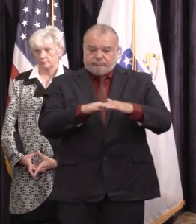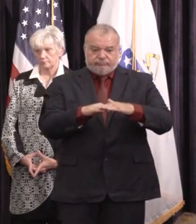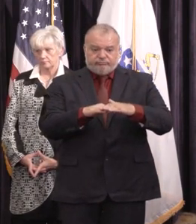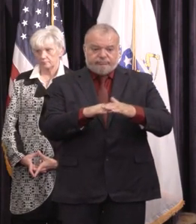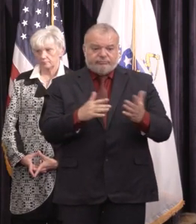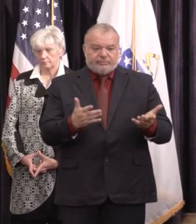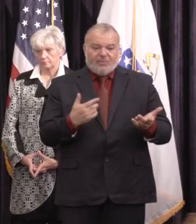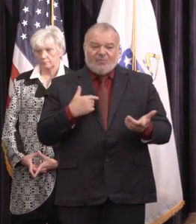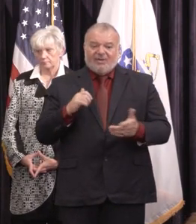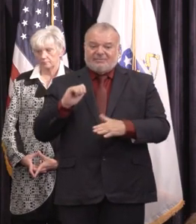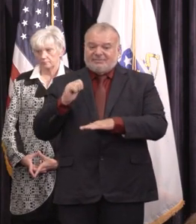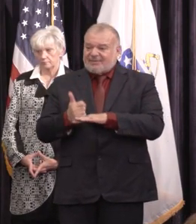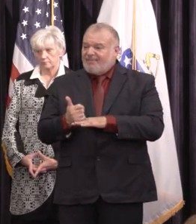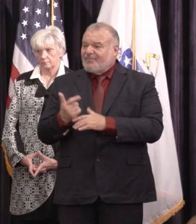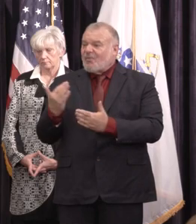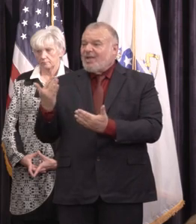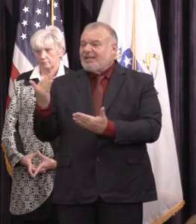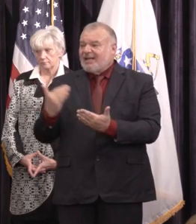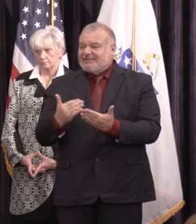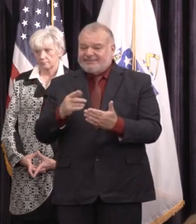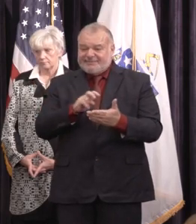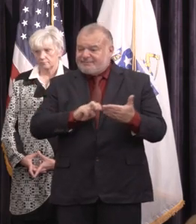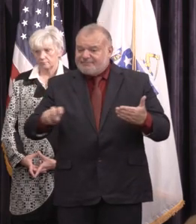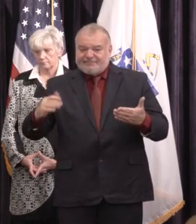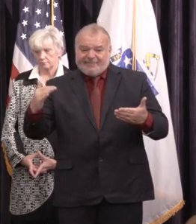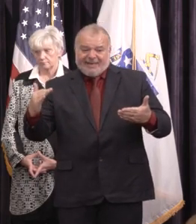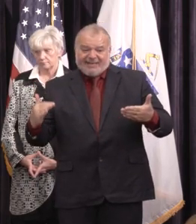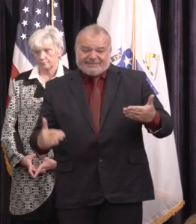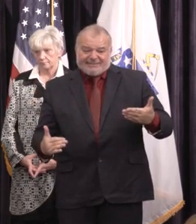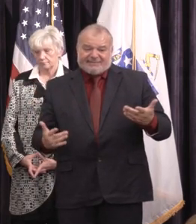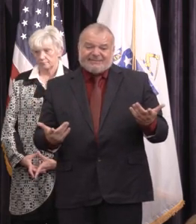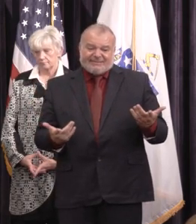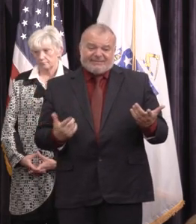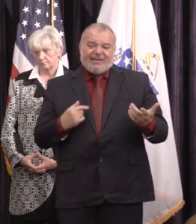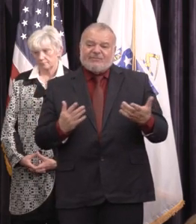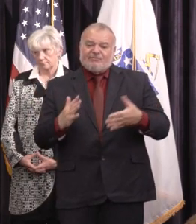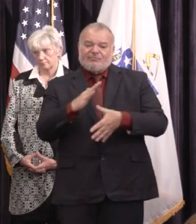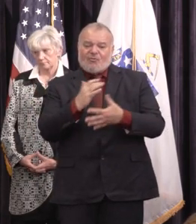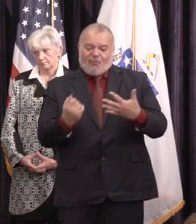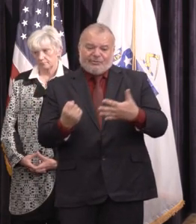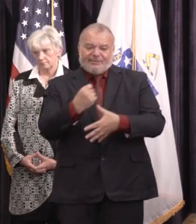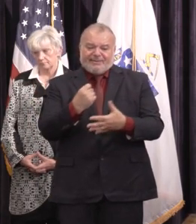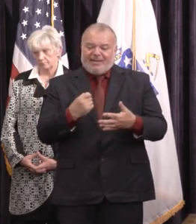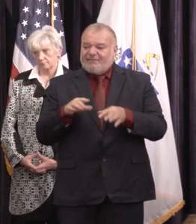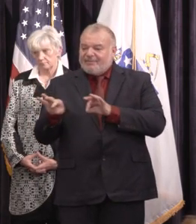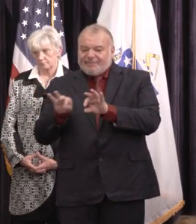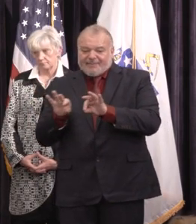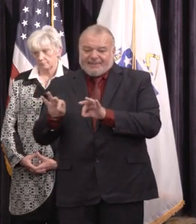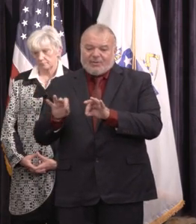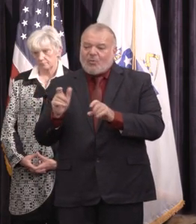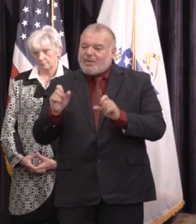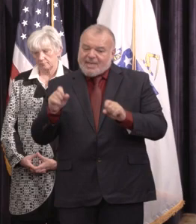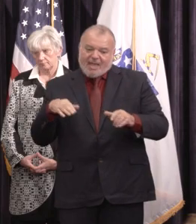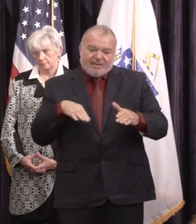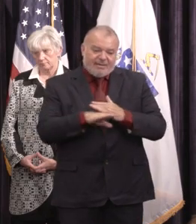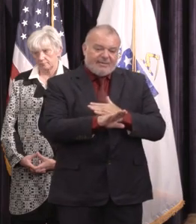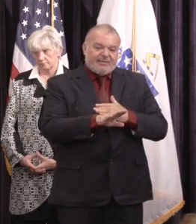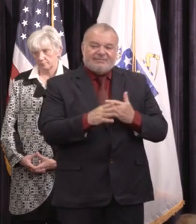a procedure for prioritizing for triaging and for working to place people according